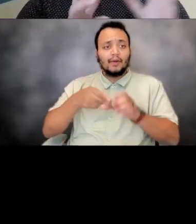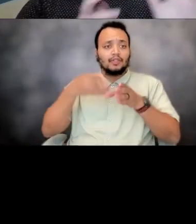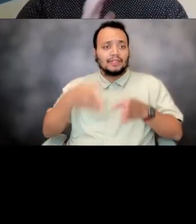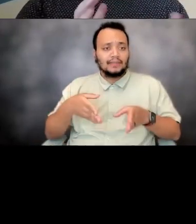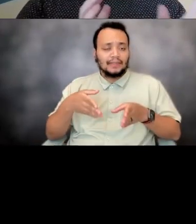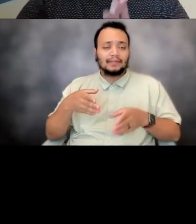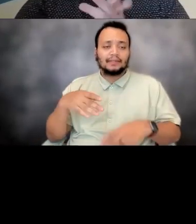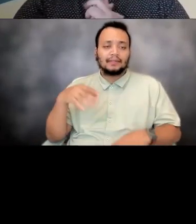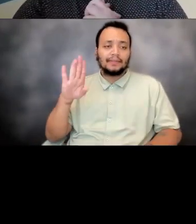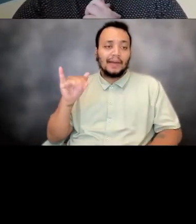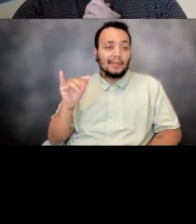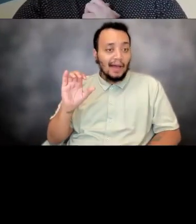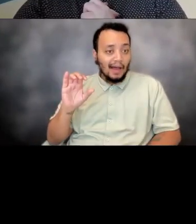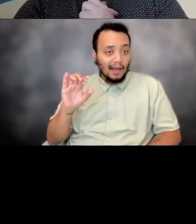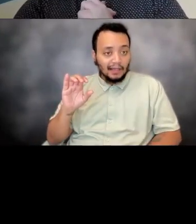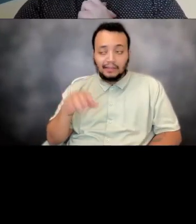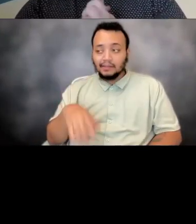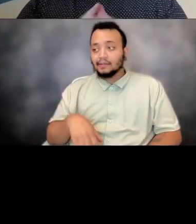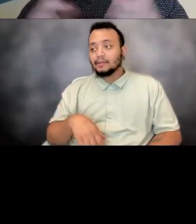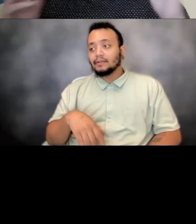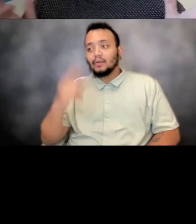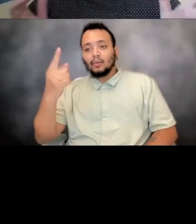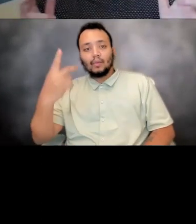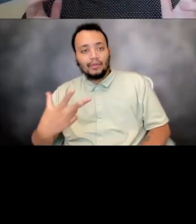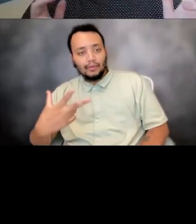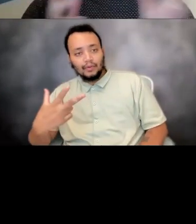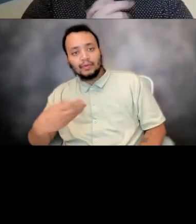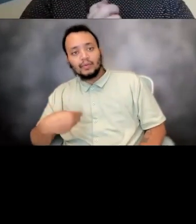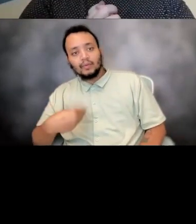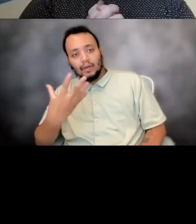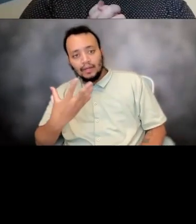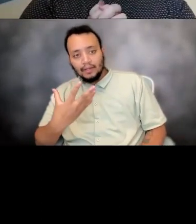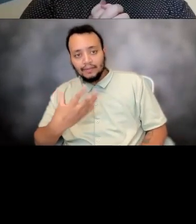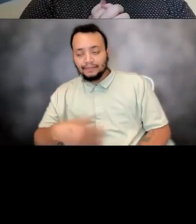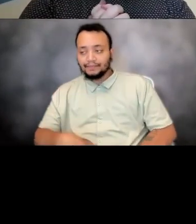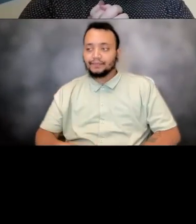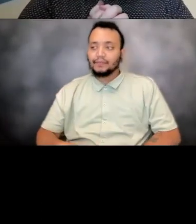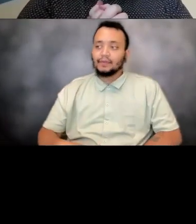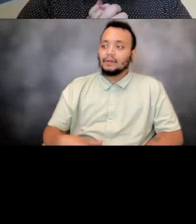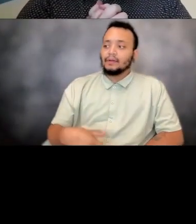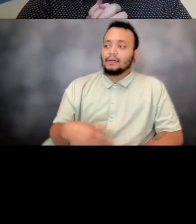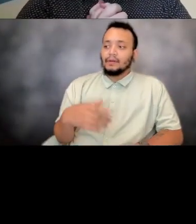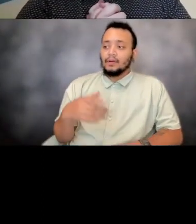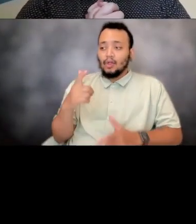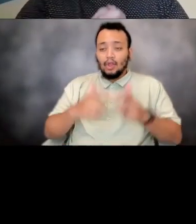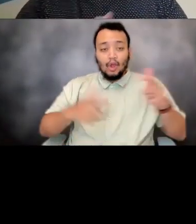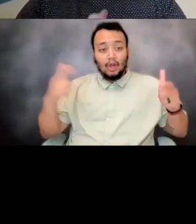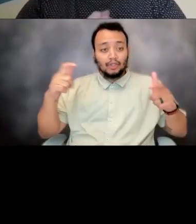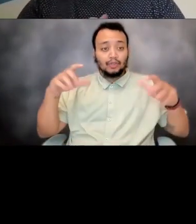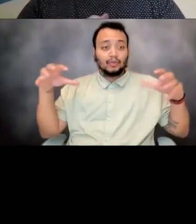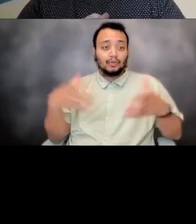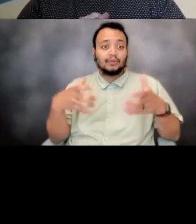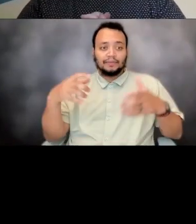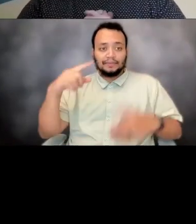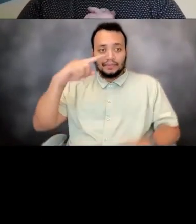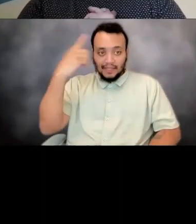and about a third are white, with the largest group being Black or African American community members. We specifically had